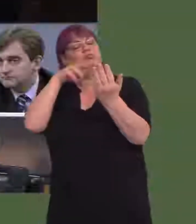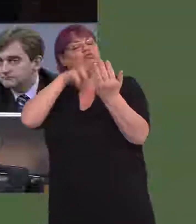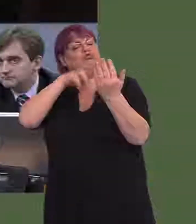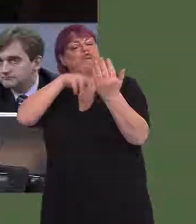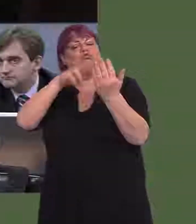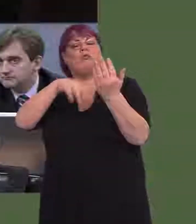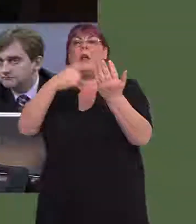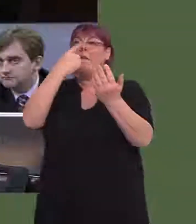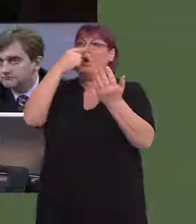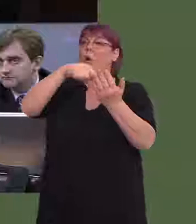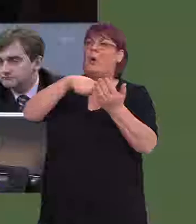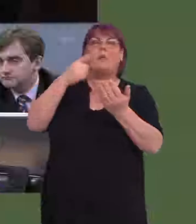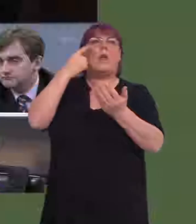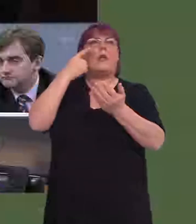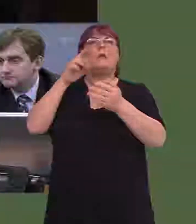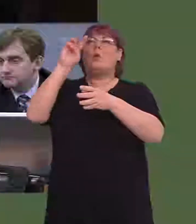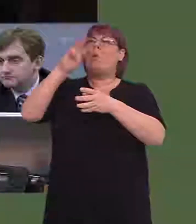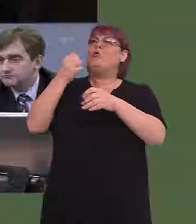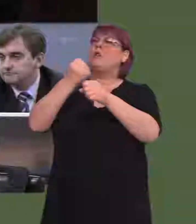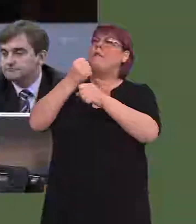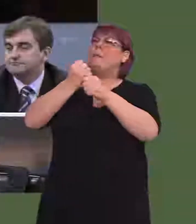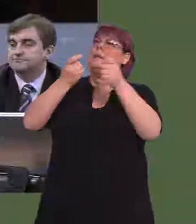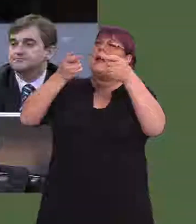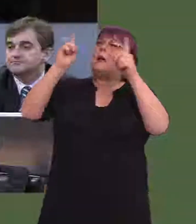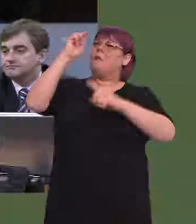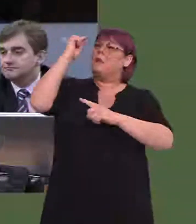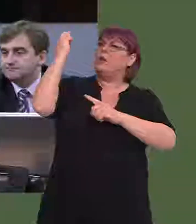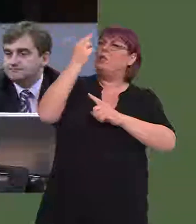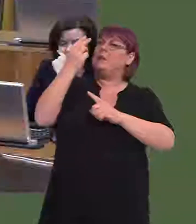was the Welsh Government's head of security, I think, who undertook the inquiry.